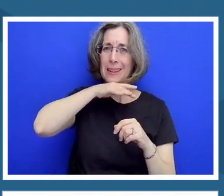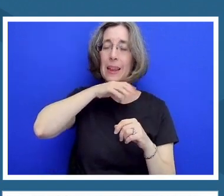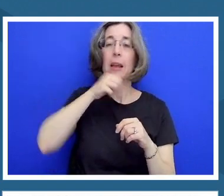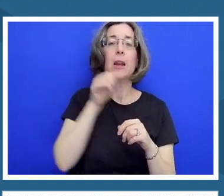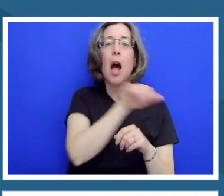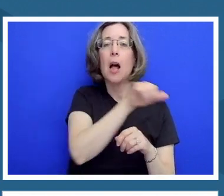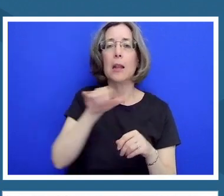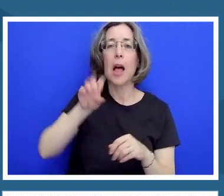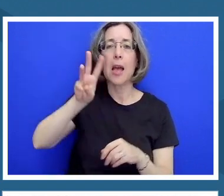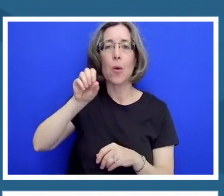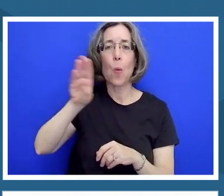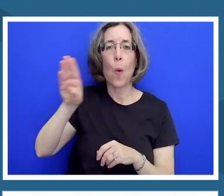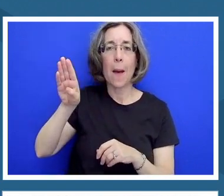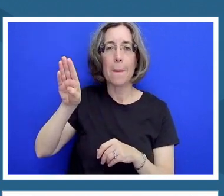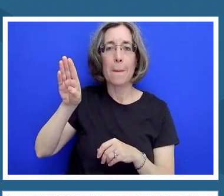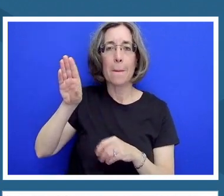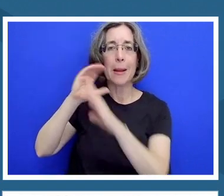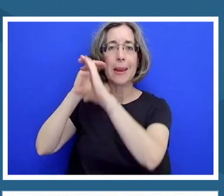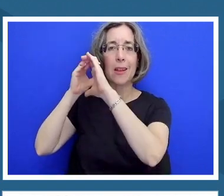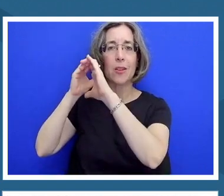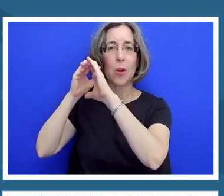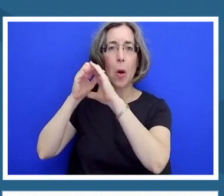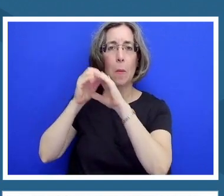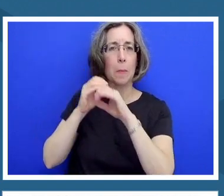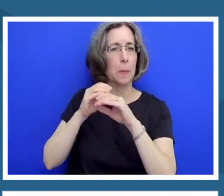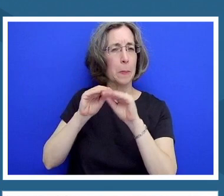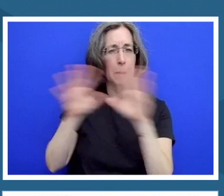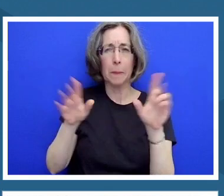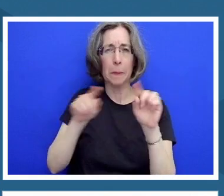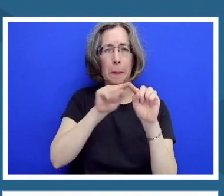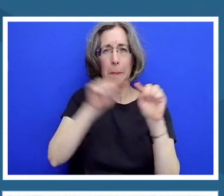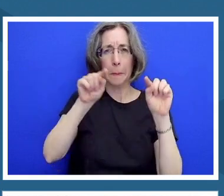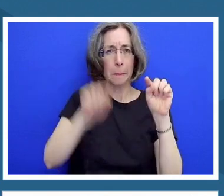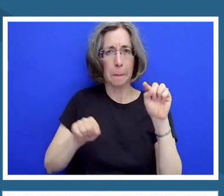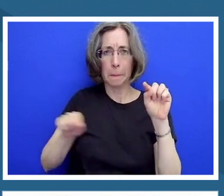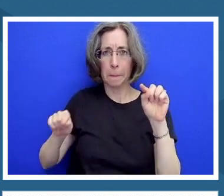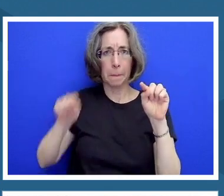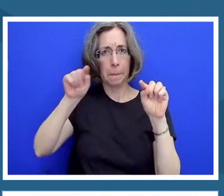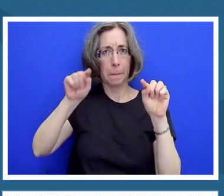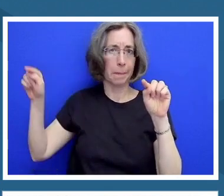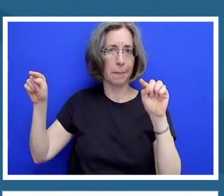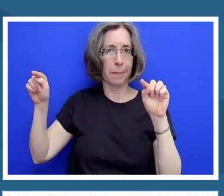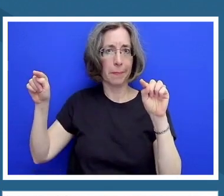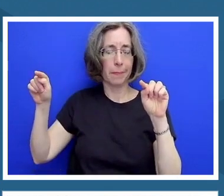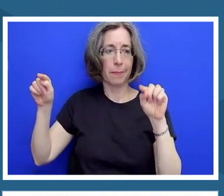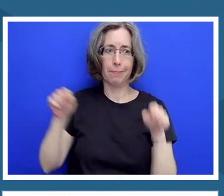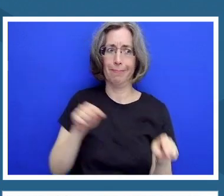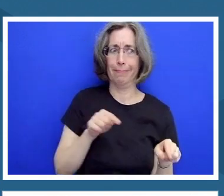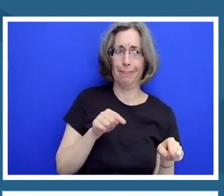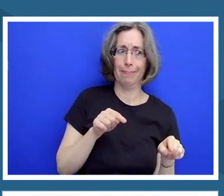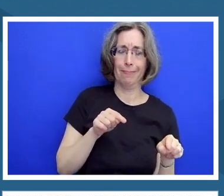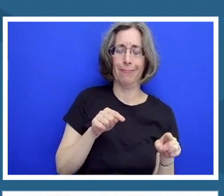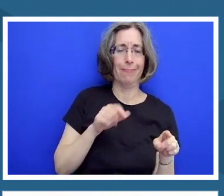measured of that hot saturn that mercedes showed earlier